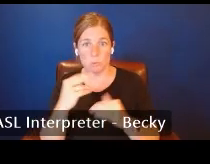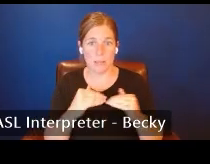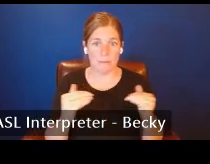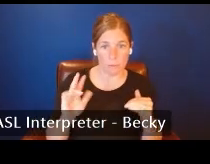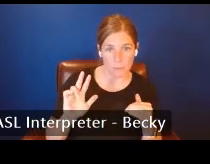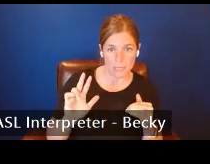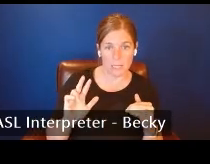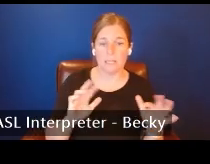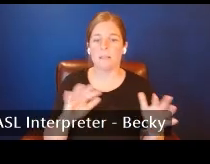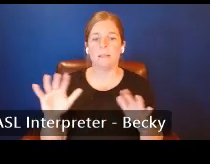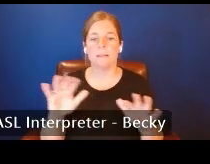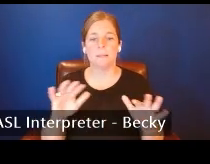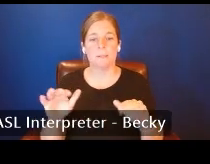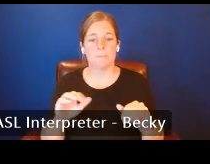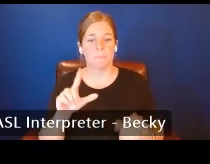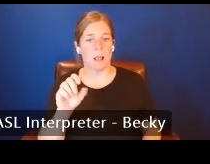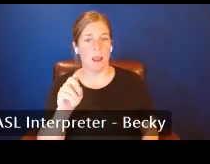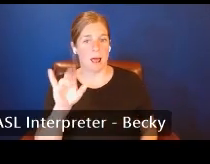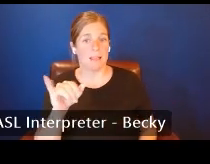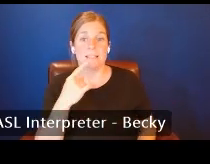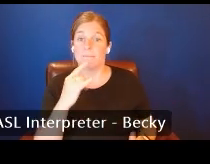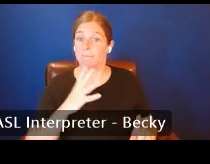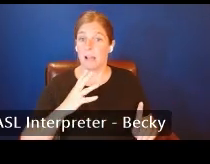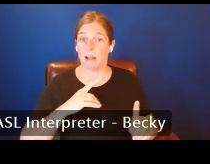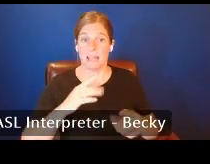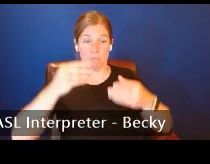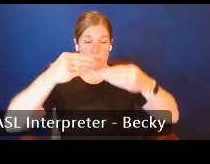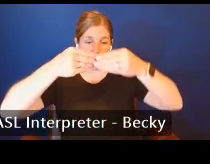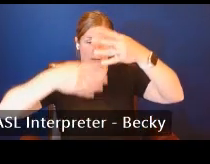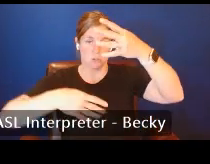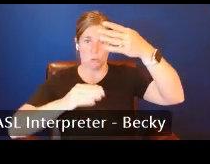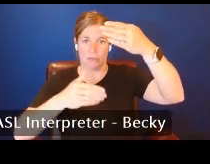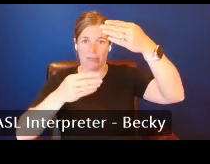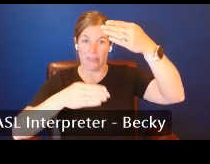So it took me to the end of the search results and then it popped me back up to the top,